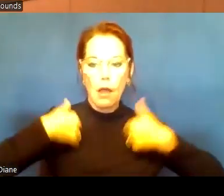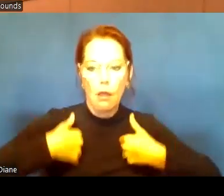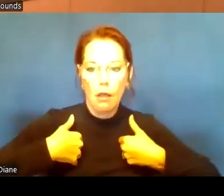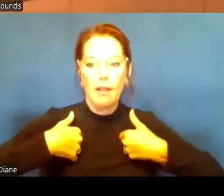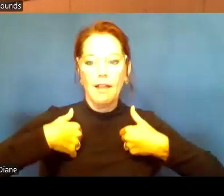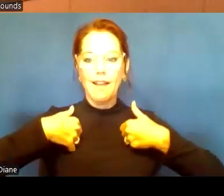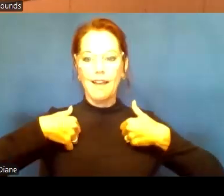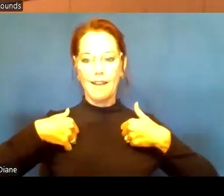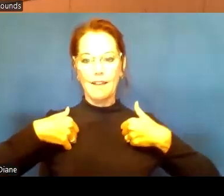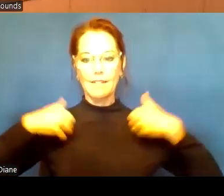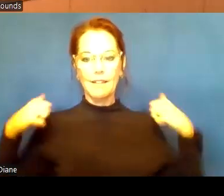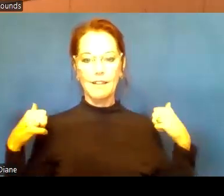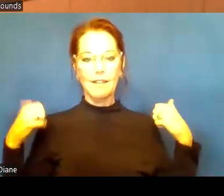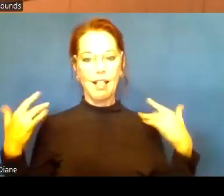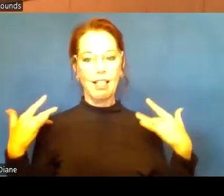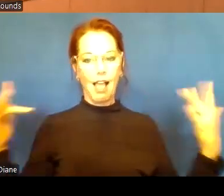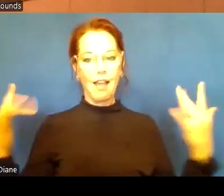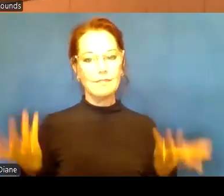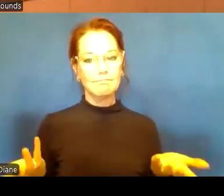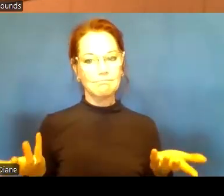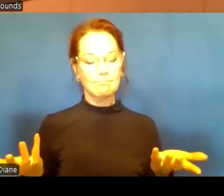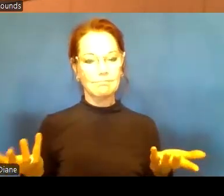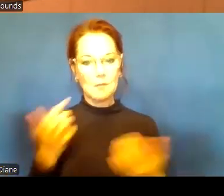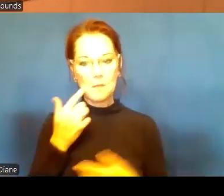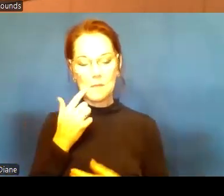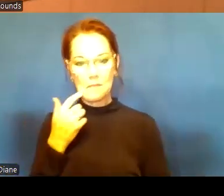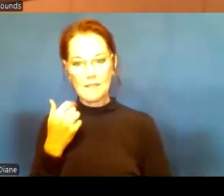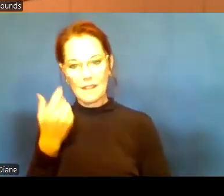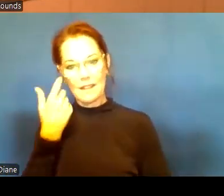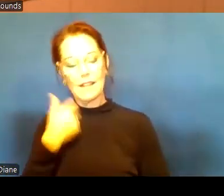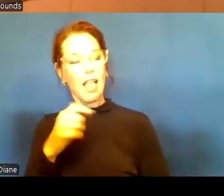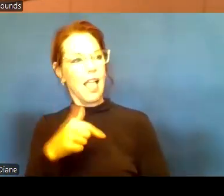introduction of yourself and talking about um the zodiac signs I was like it made me think back of